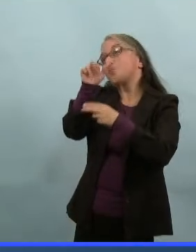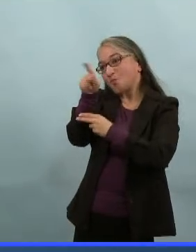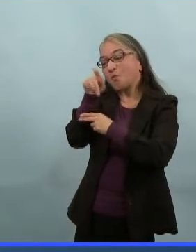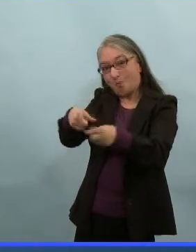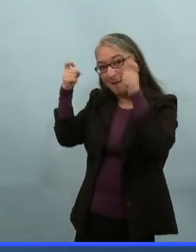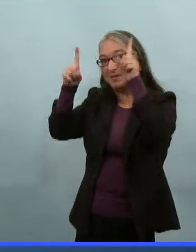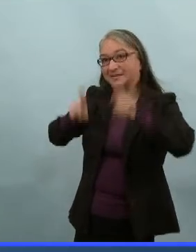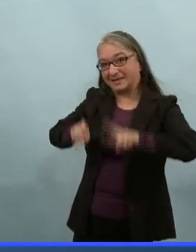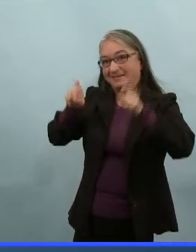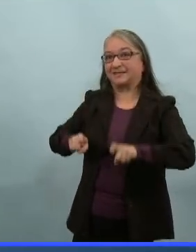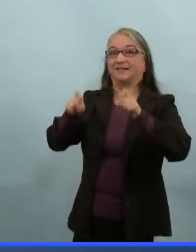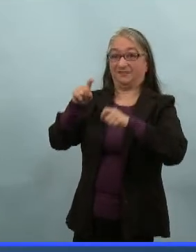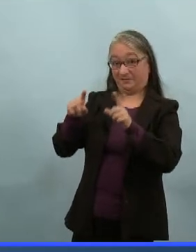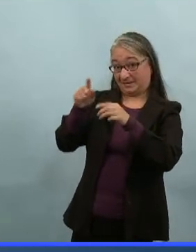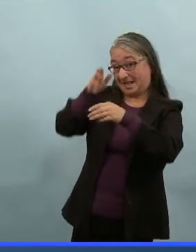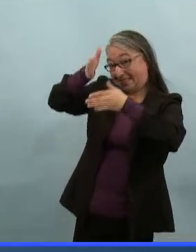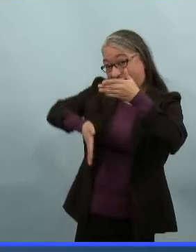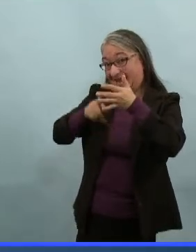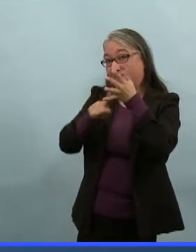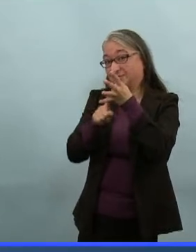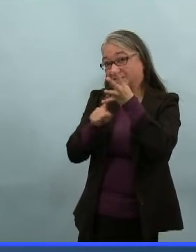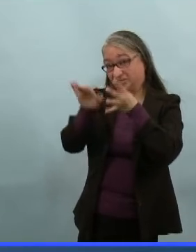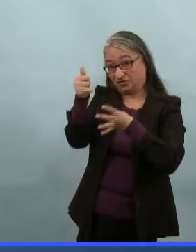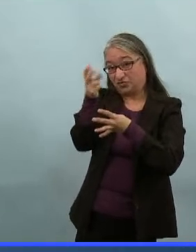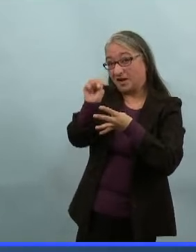do we know yet how many are coming to manitoba and where they're going to be put to use